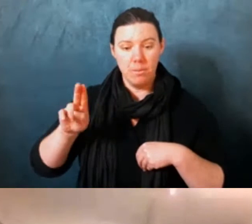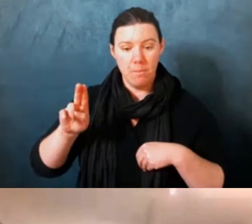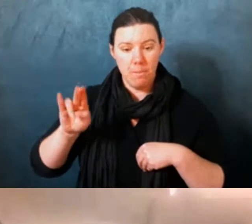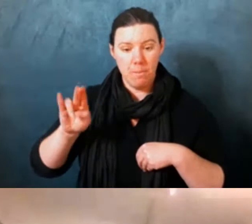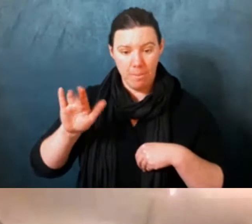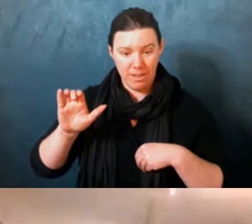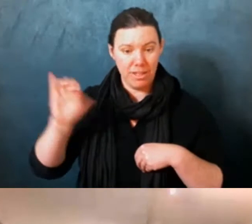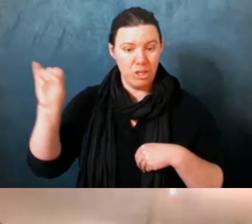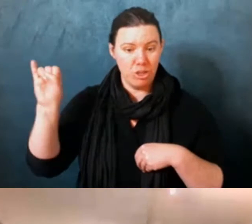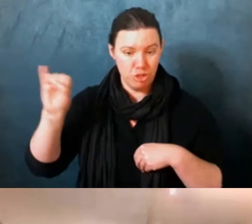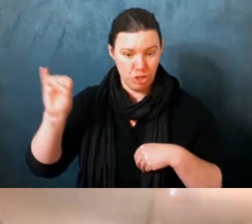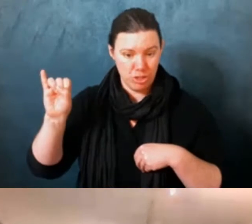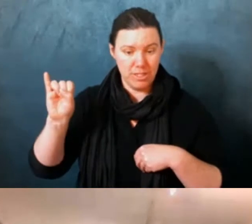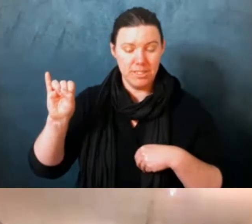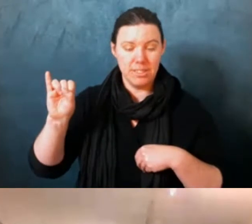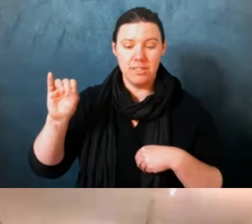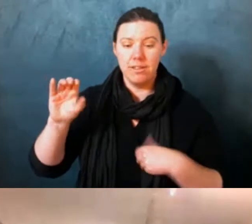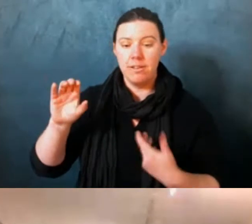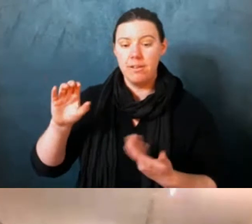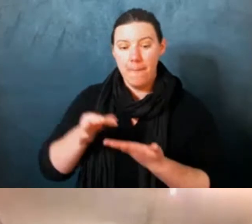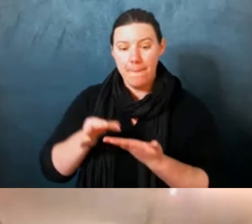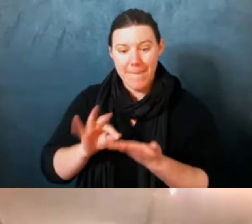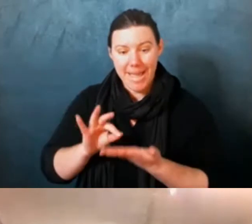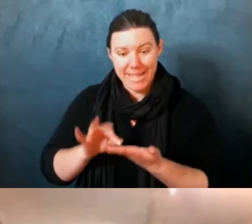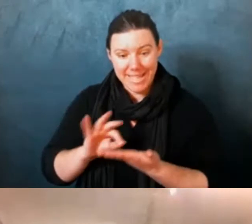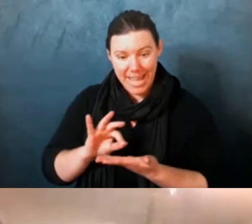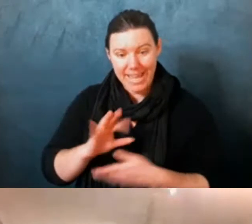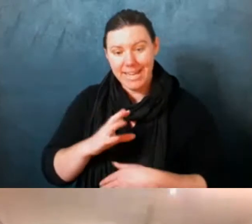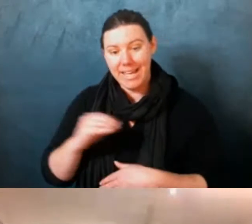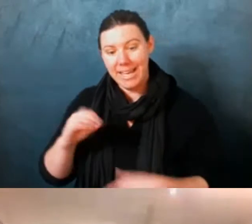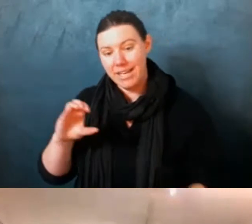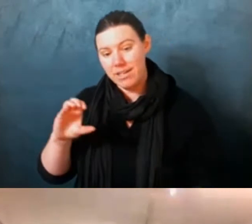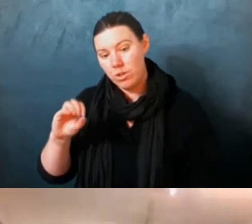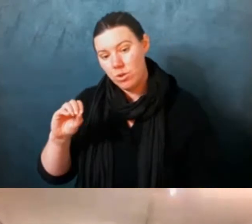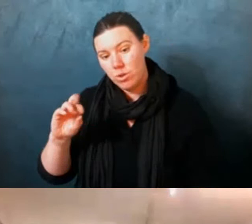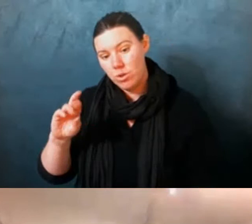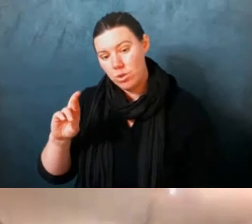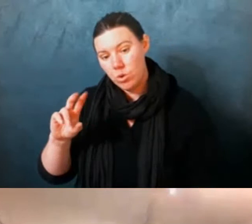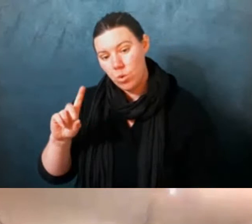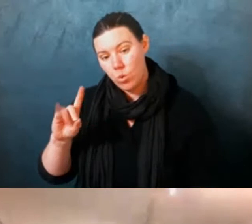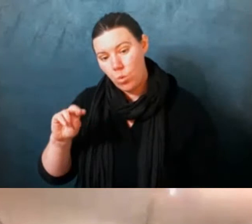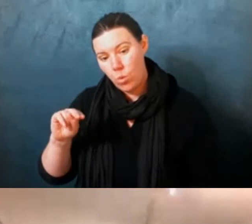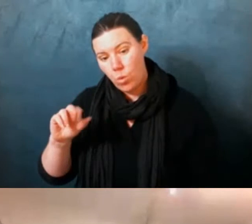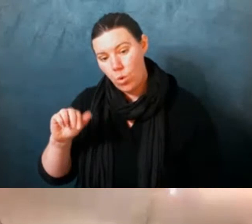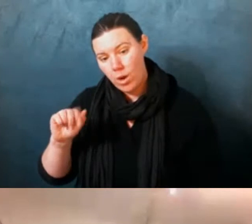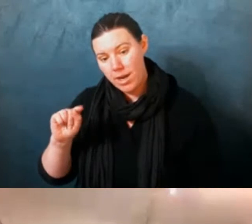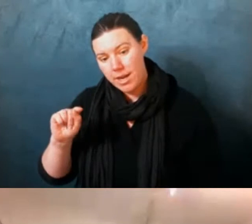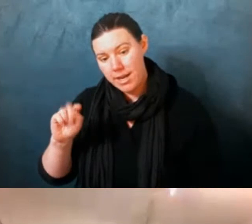and I think that is a huge problem. That's a huge problem. And often as I think Denise said,